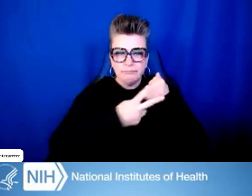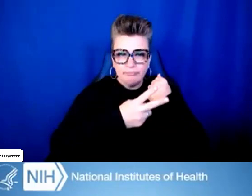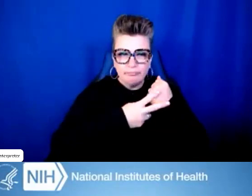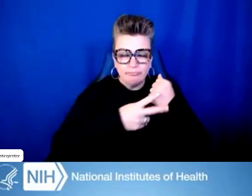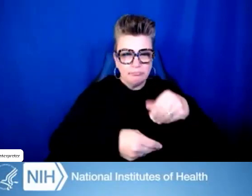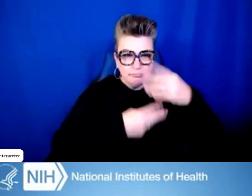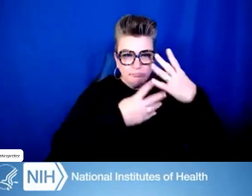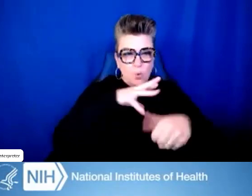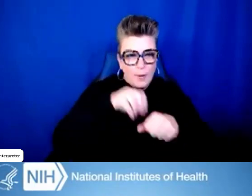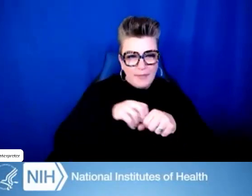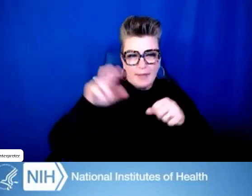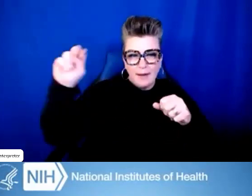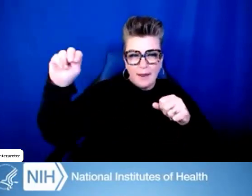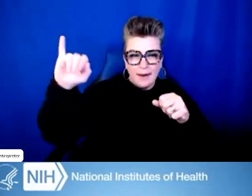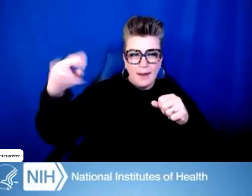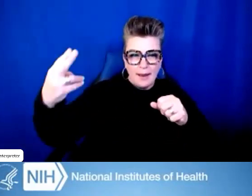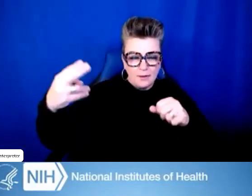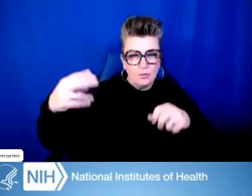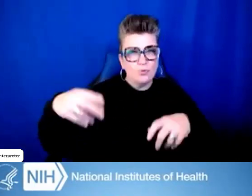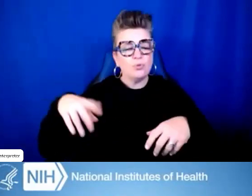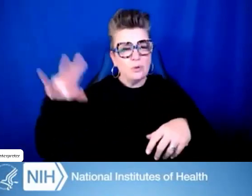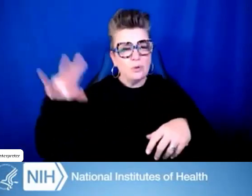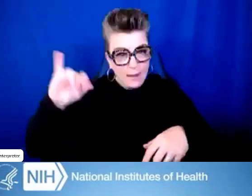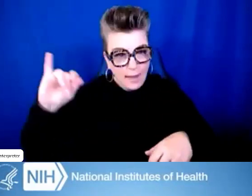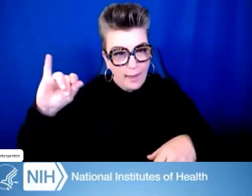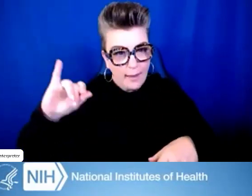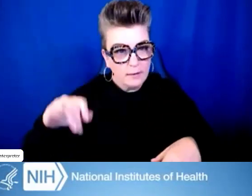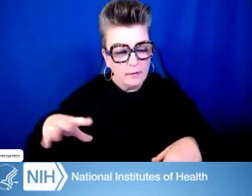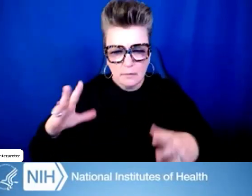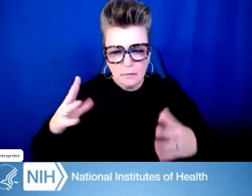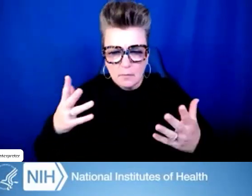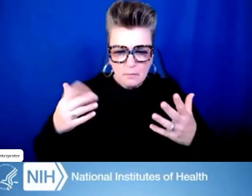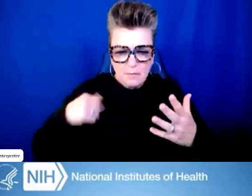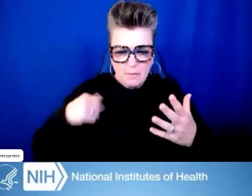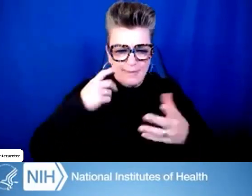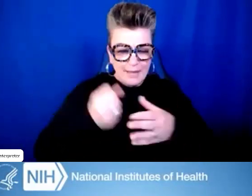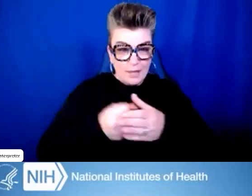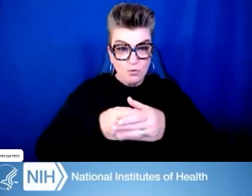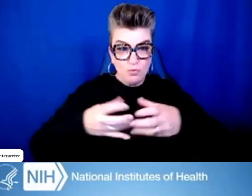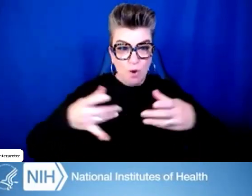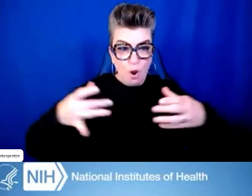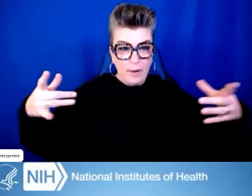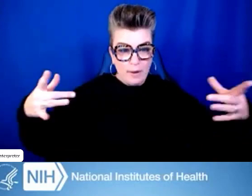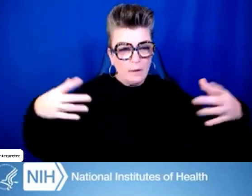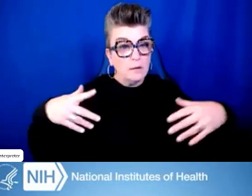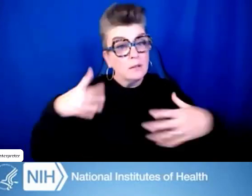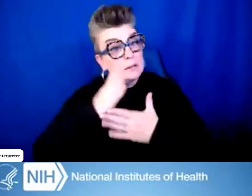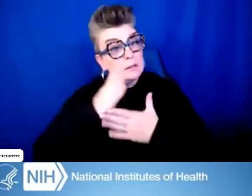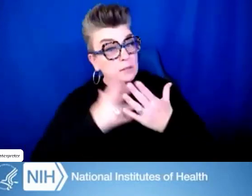This is growing over time as well, there are some resources available